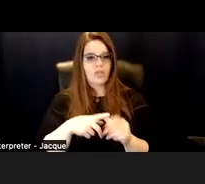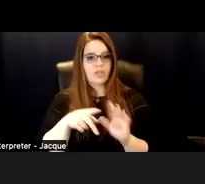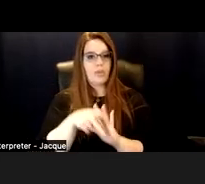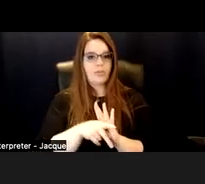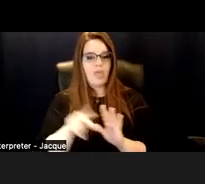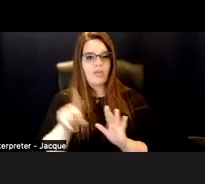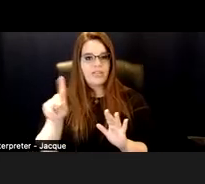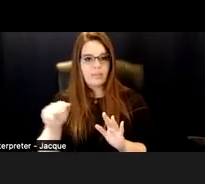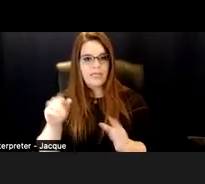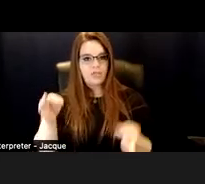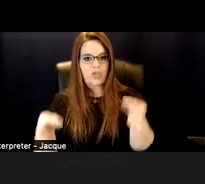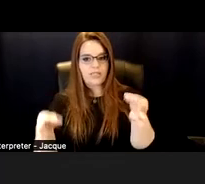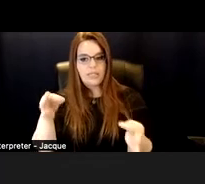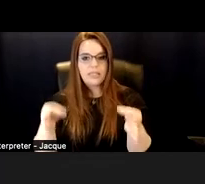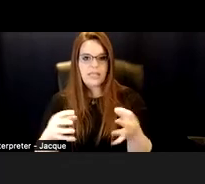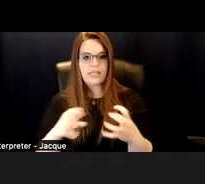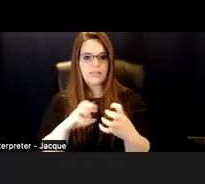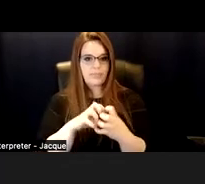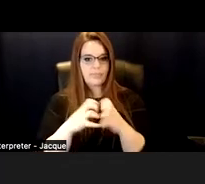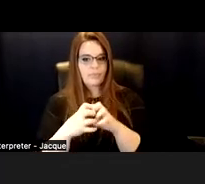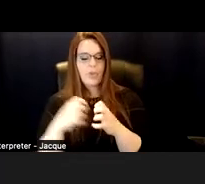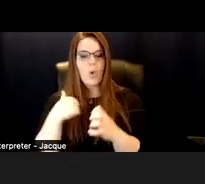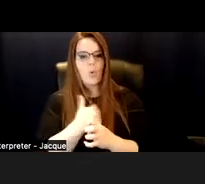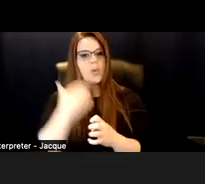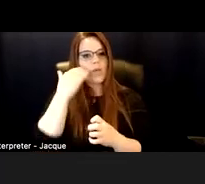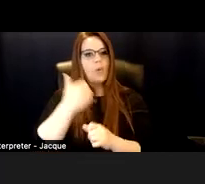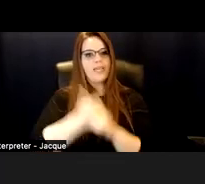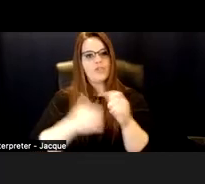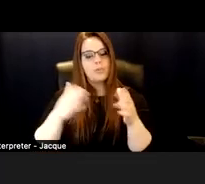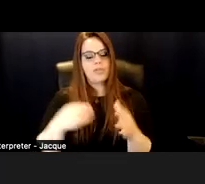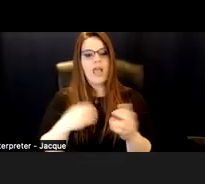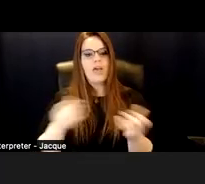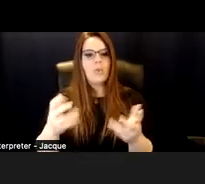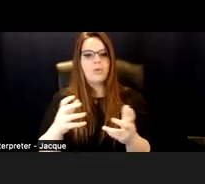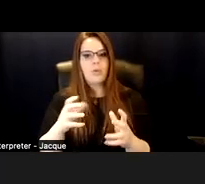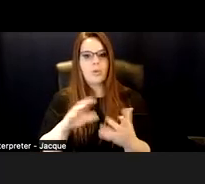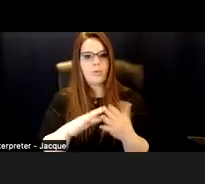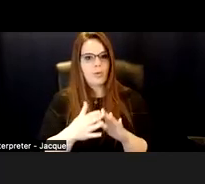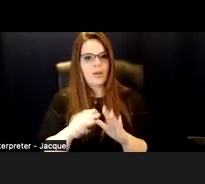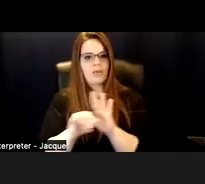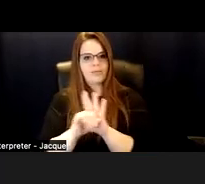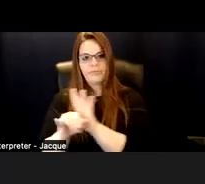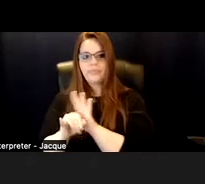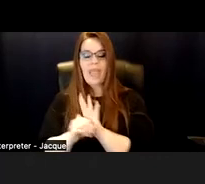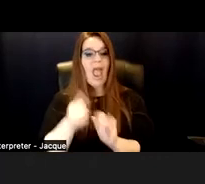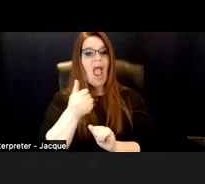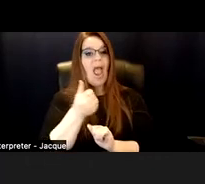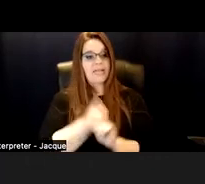is intersectionality. We know that each person has multiple community identifications, and that each identity can be a site of privilege or oppression.